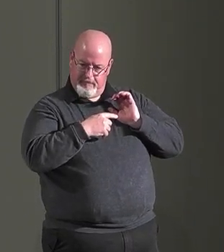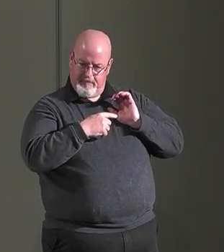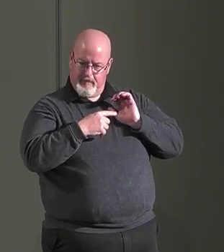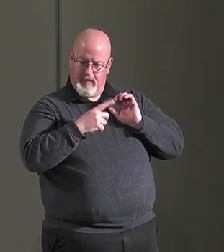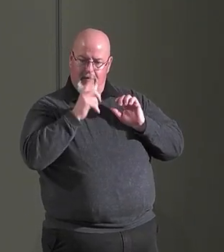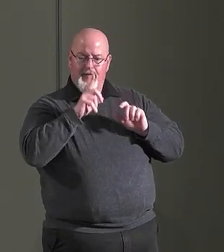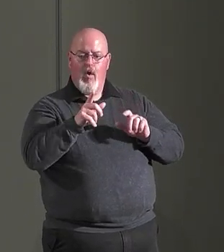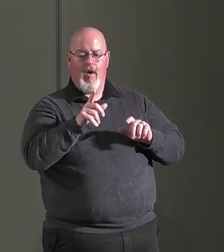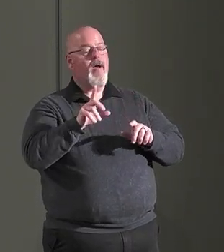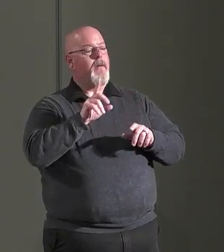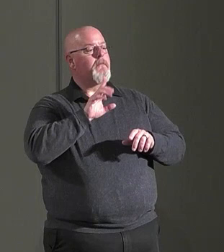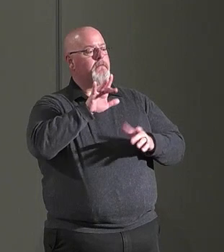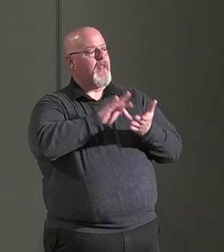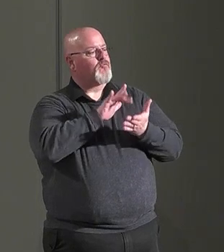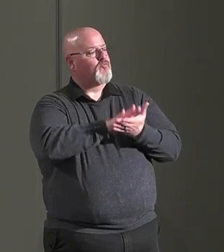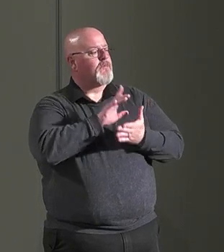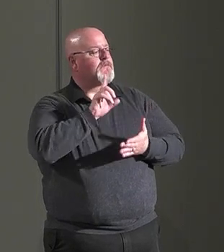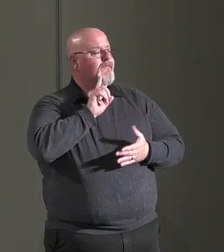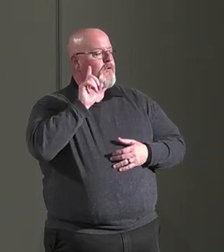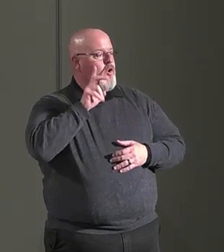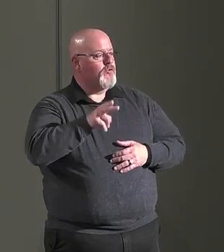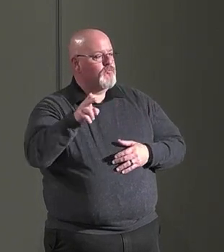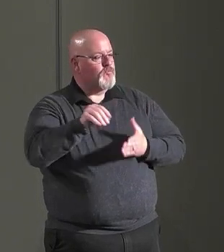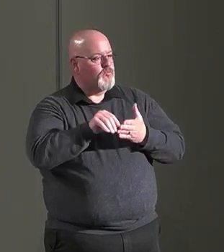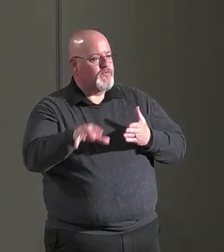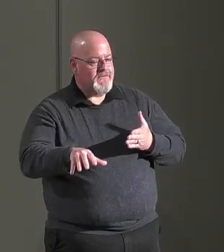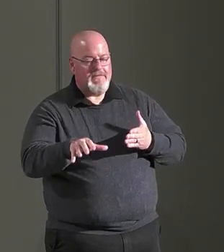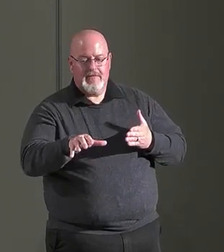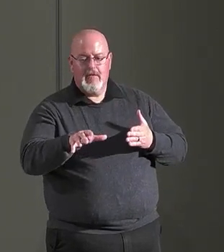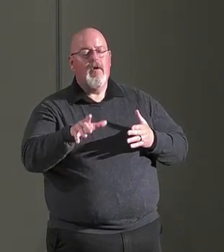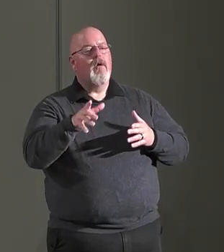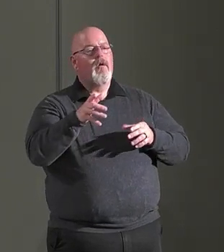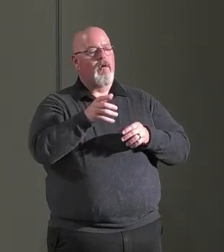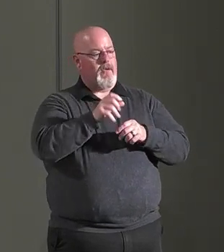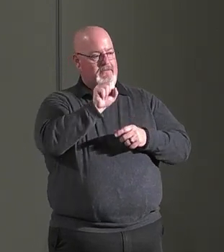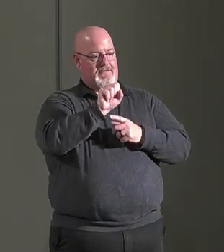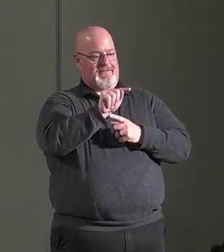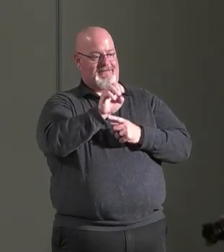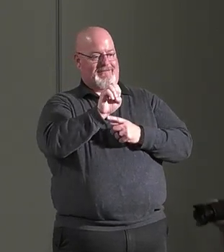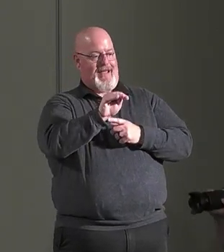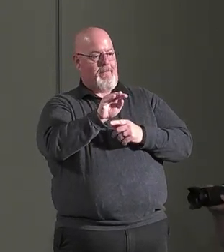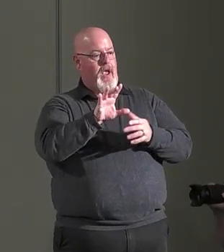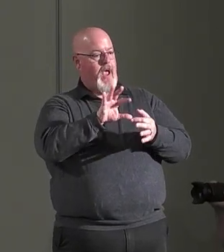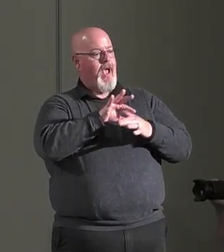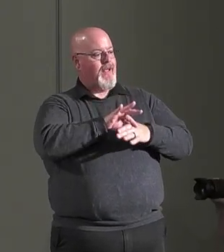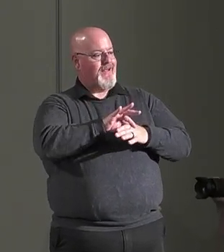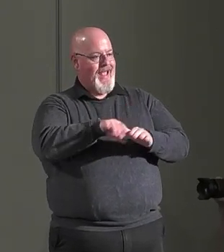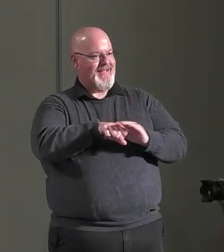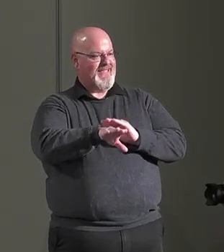school deaf and hard of hearing students to make STEM content accessible to them, especially,